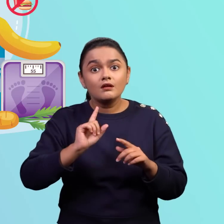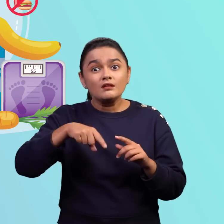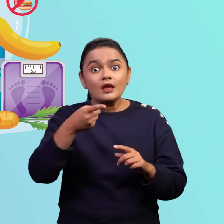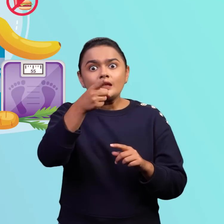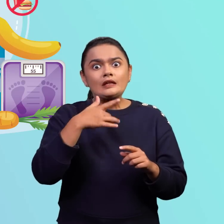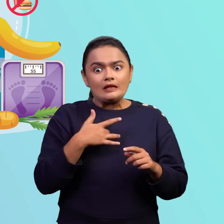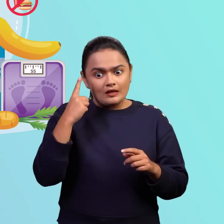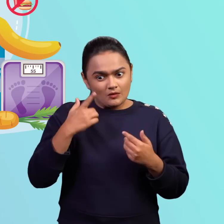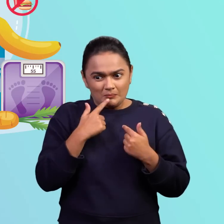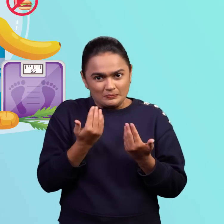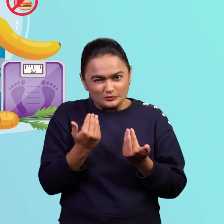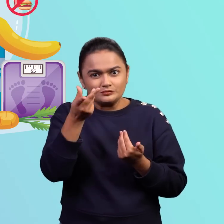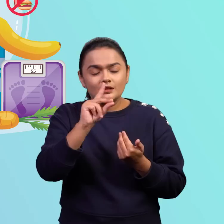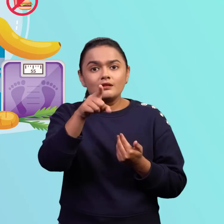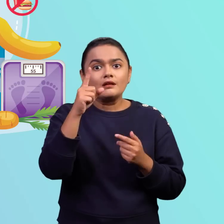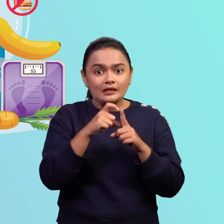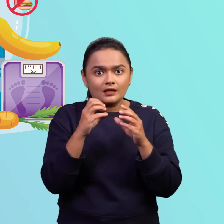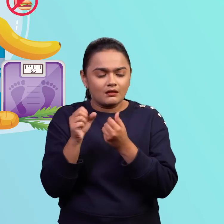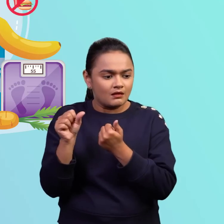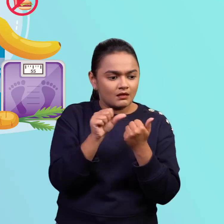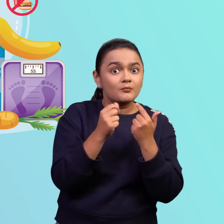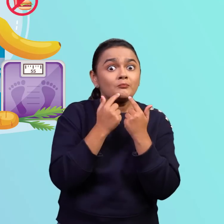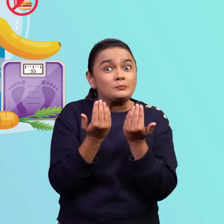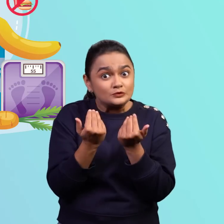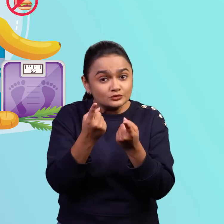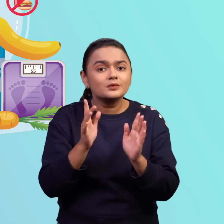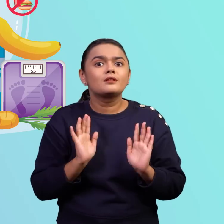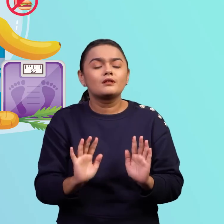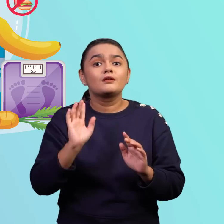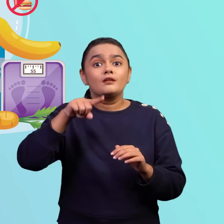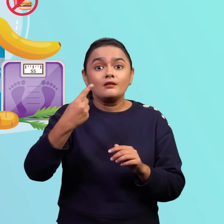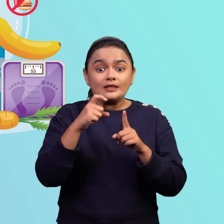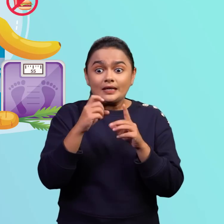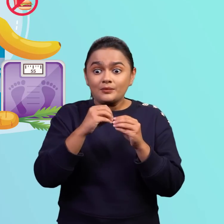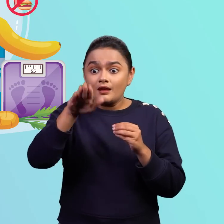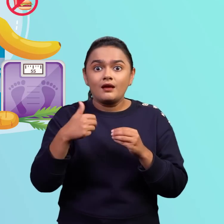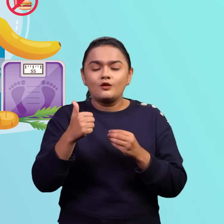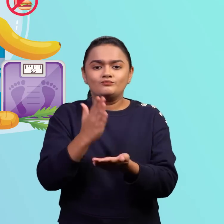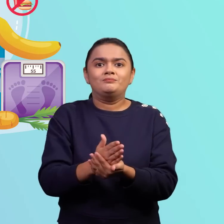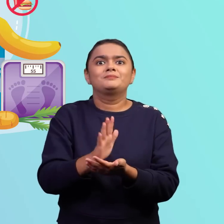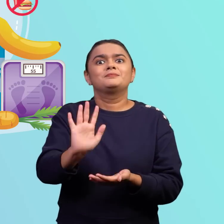there is a good chance of reversing your diabetes. You can prevent diabetes.